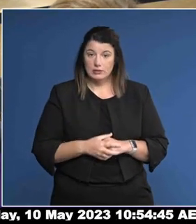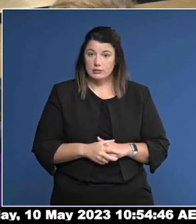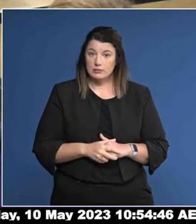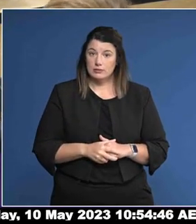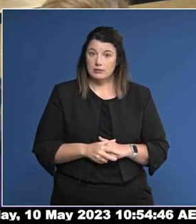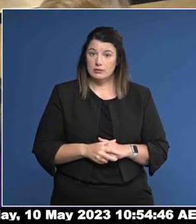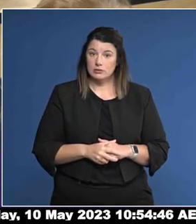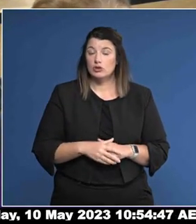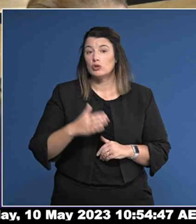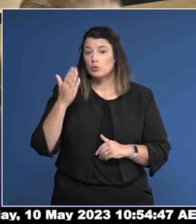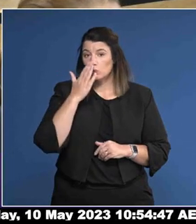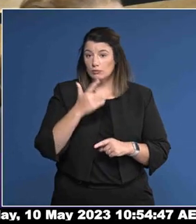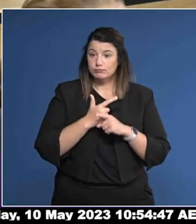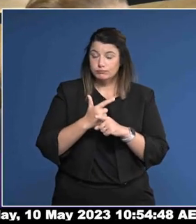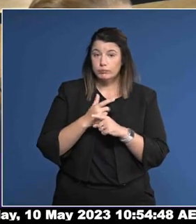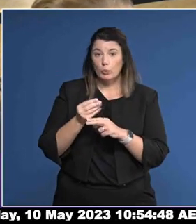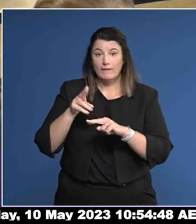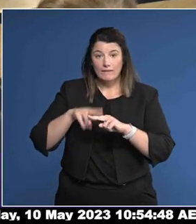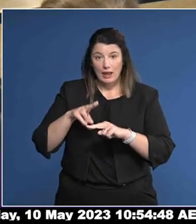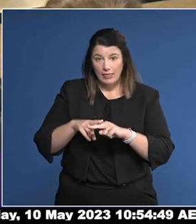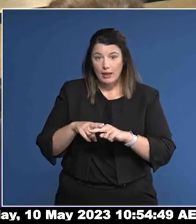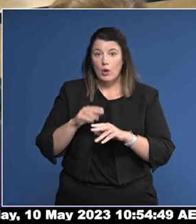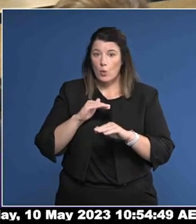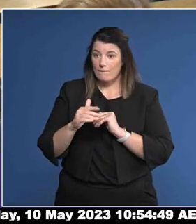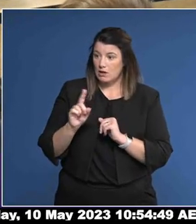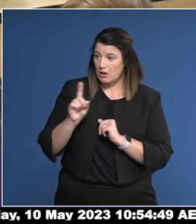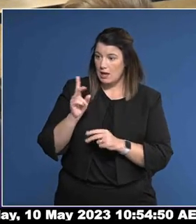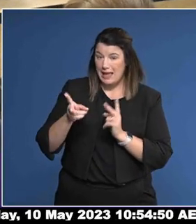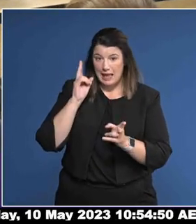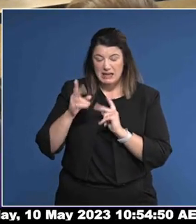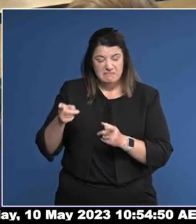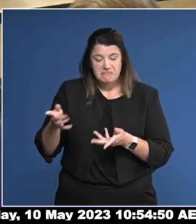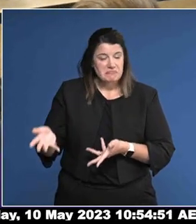The school speaks with Paul Barrett regarding the haircut. He's happy for that to occur at school.